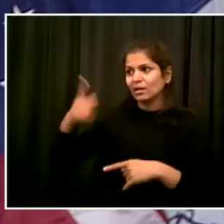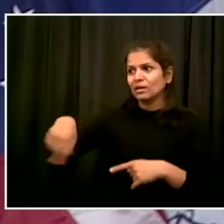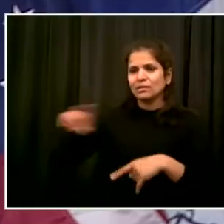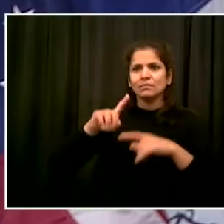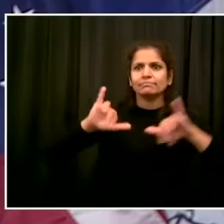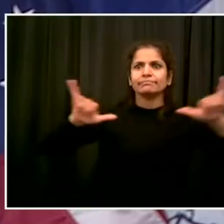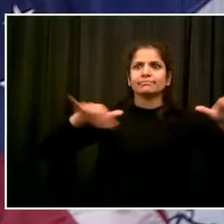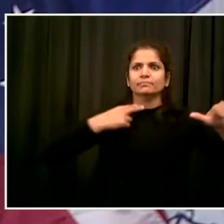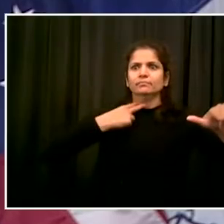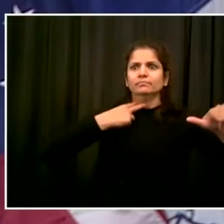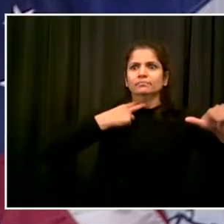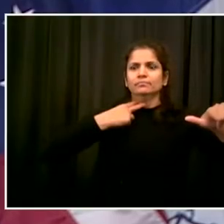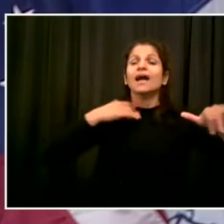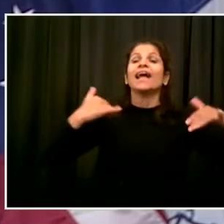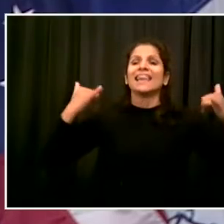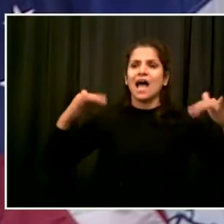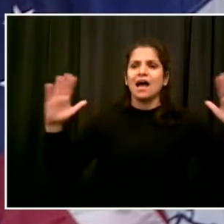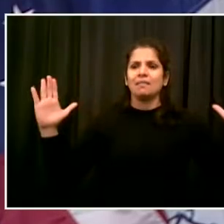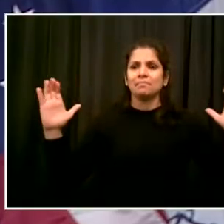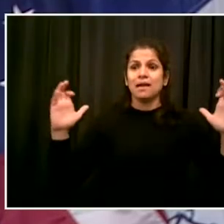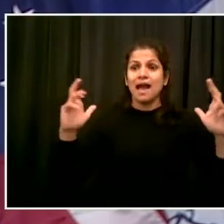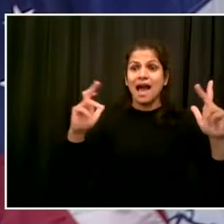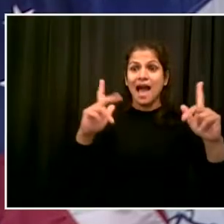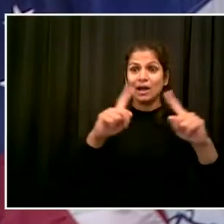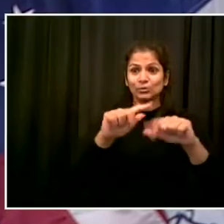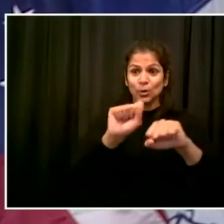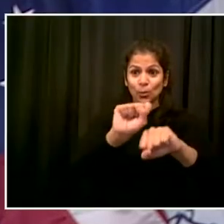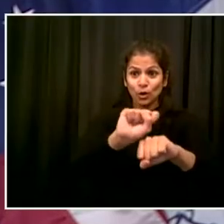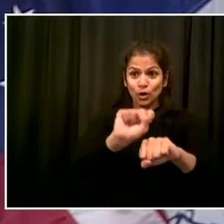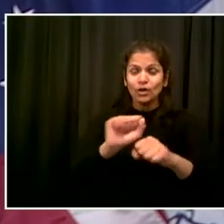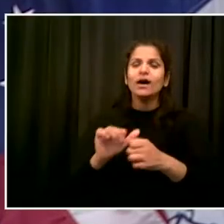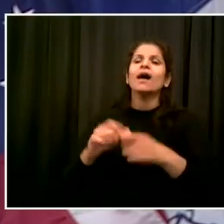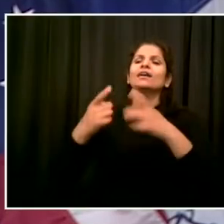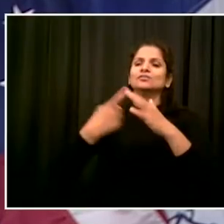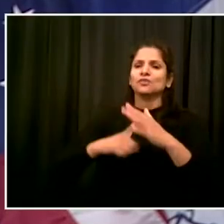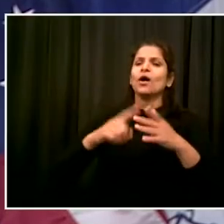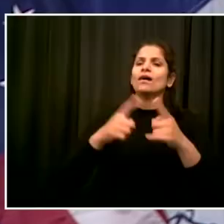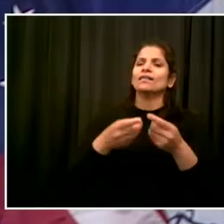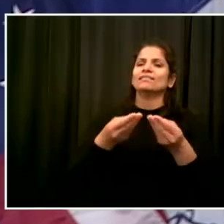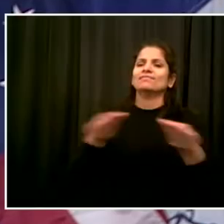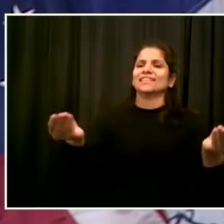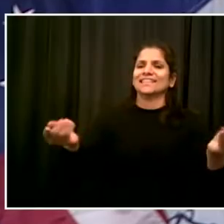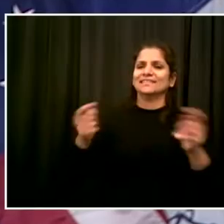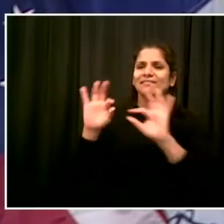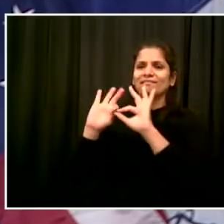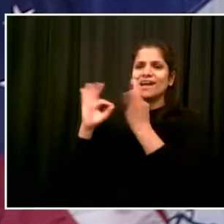THEN YOU GET O T